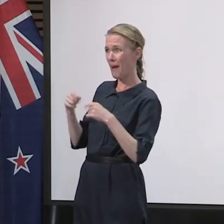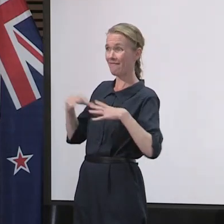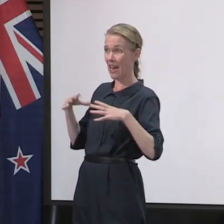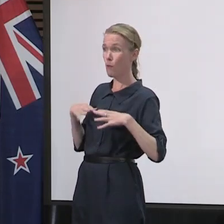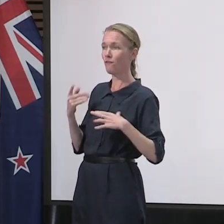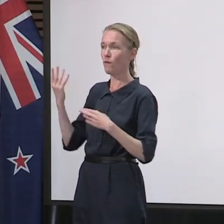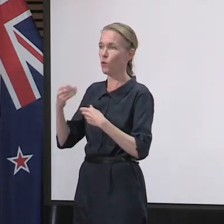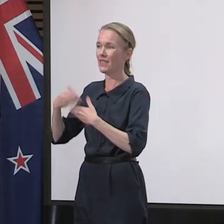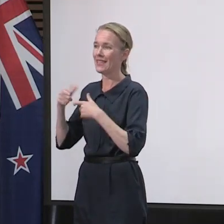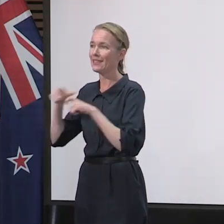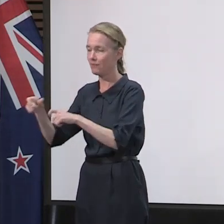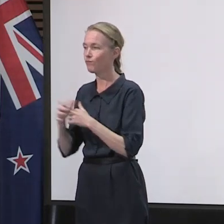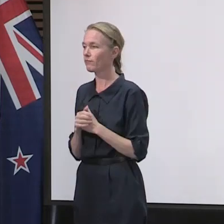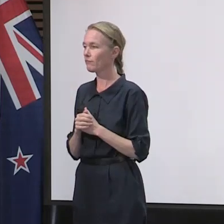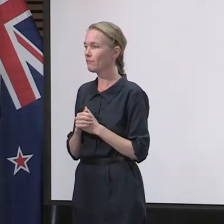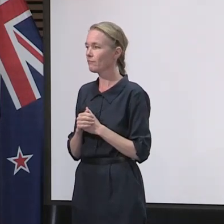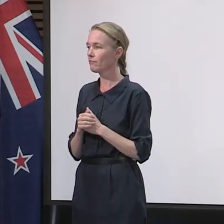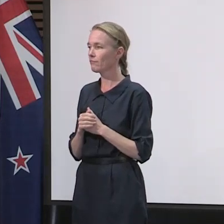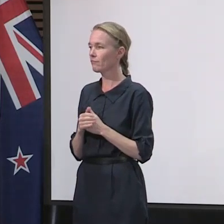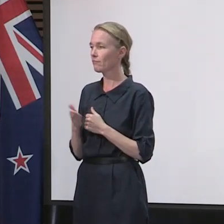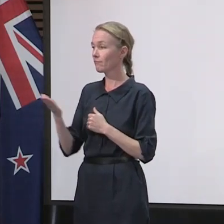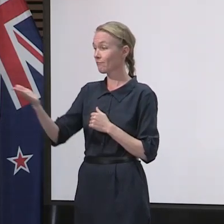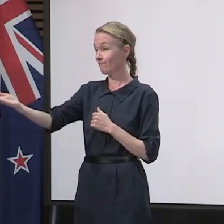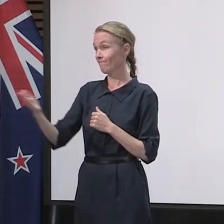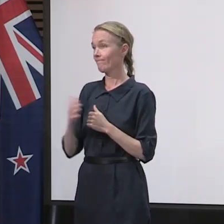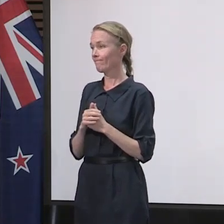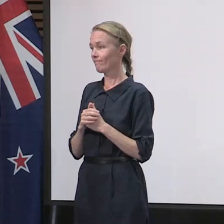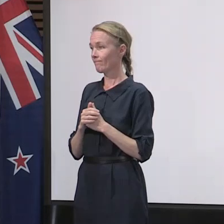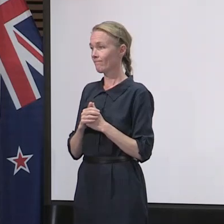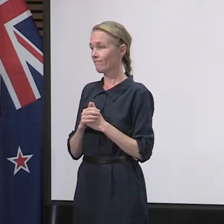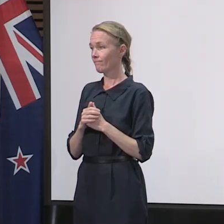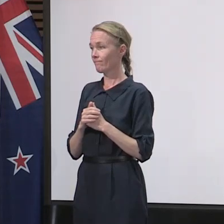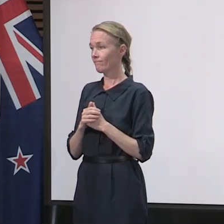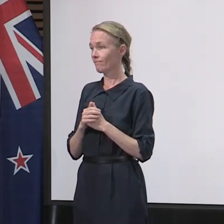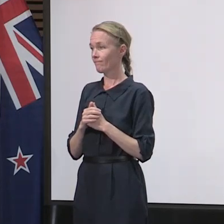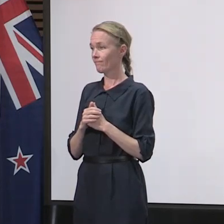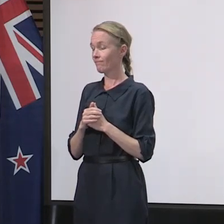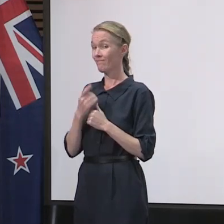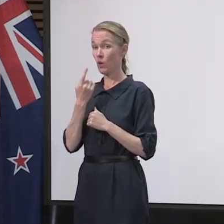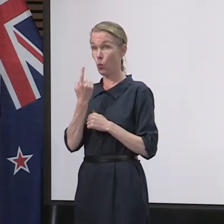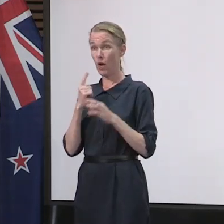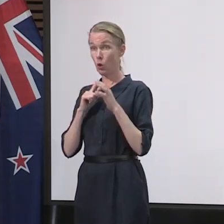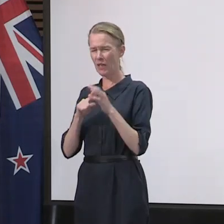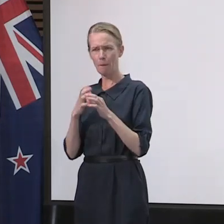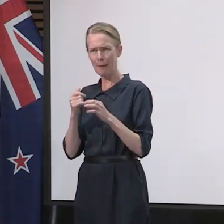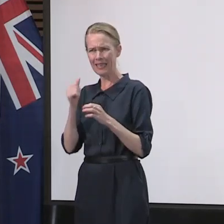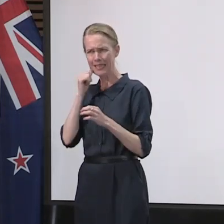few weeks. So there's plenty of capacity for that. Any final questions? Apologies if you